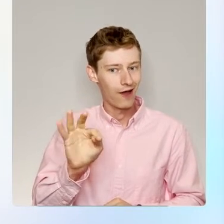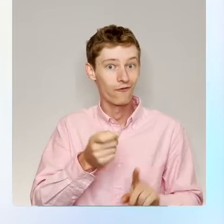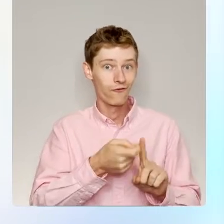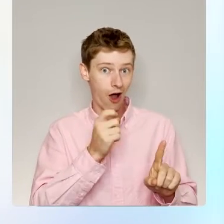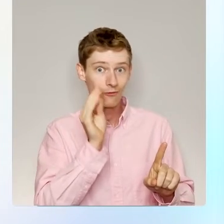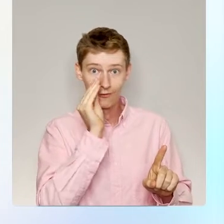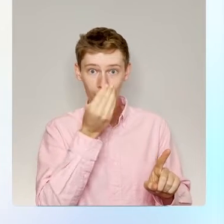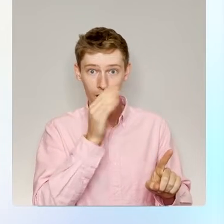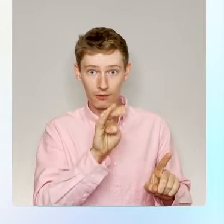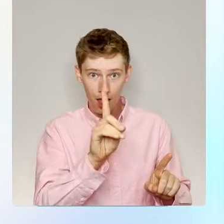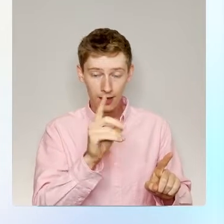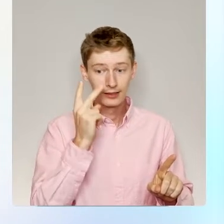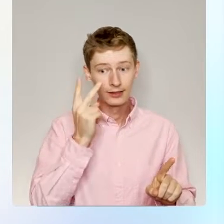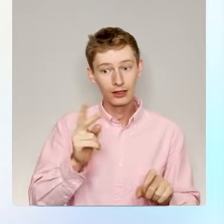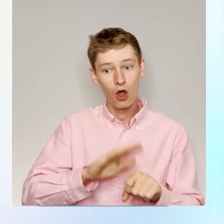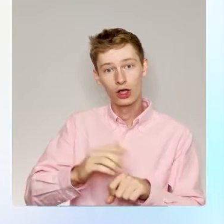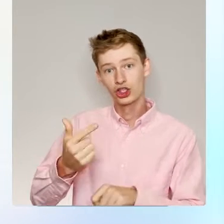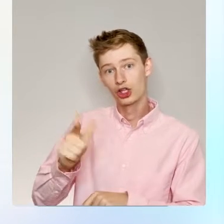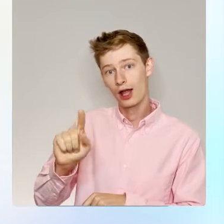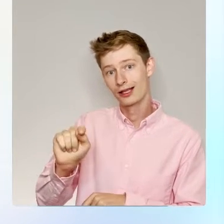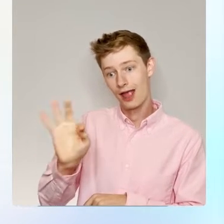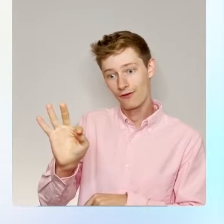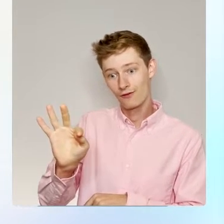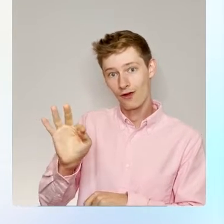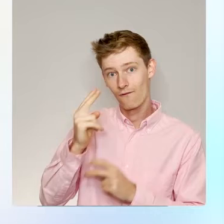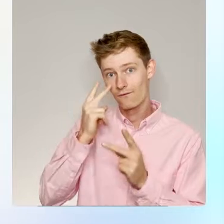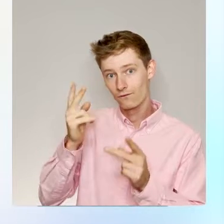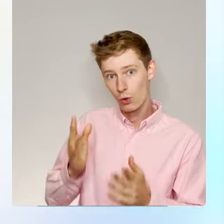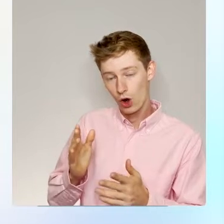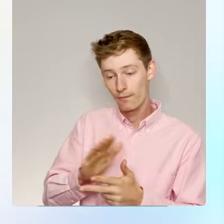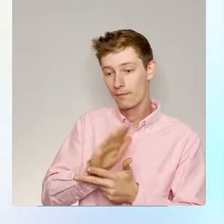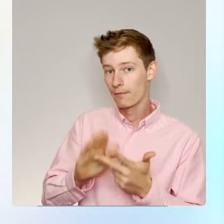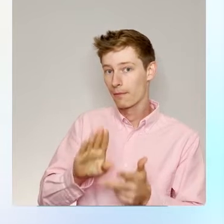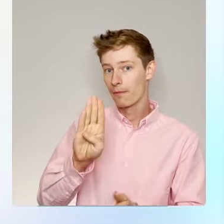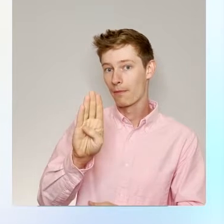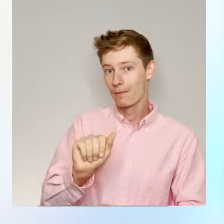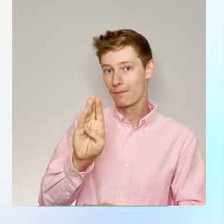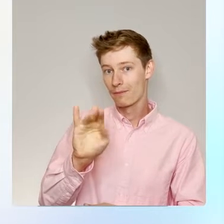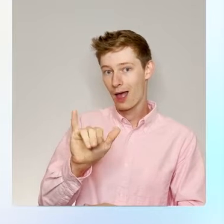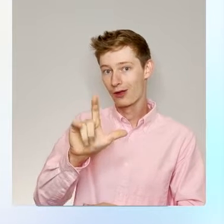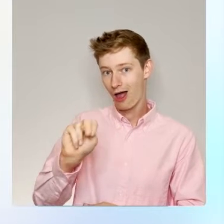The GLTF file format also contains a wide array of features that are useful for developers: